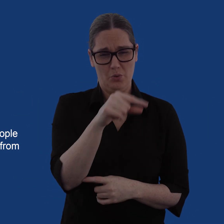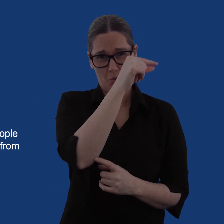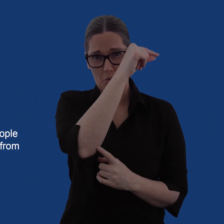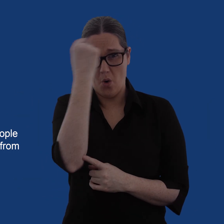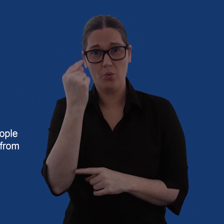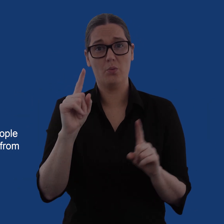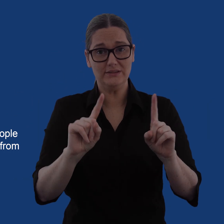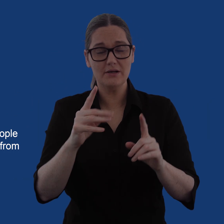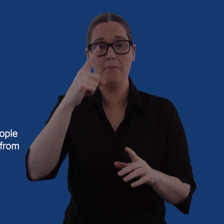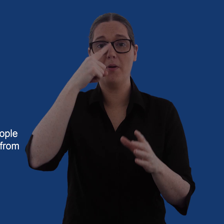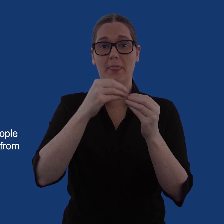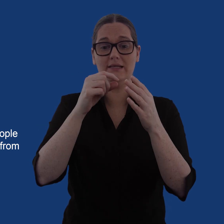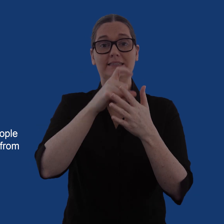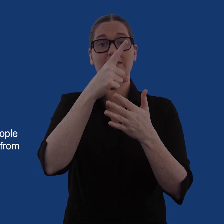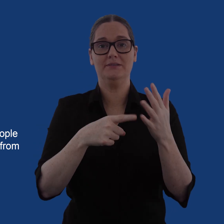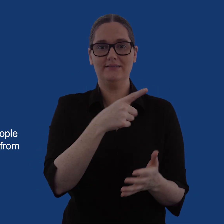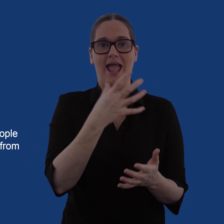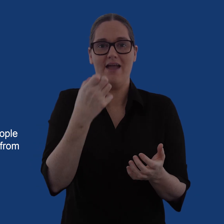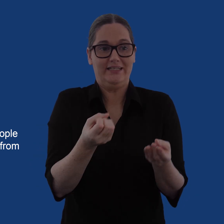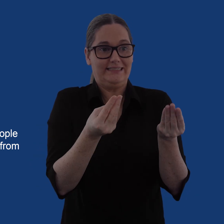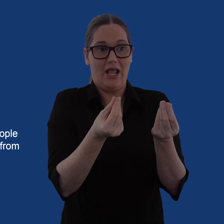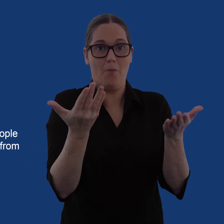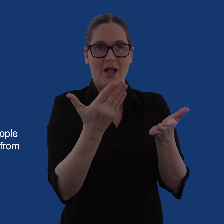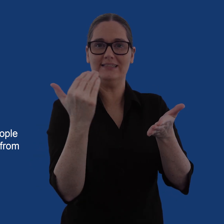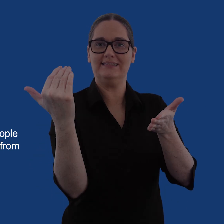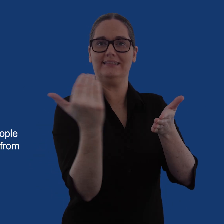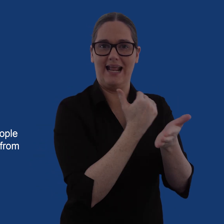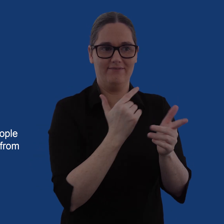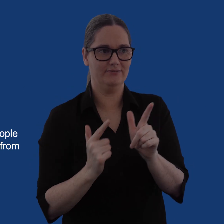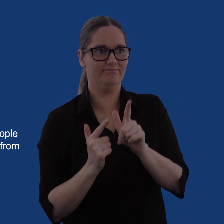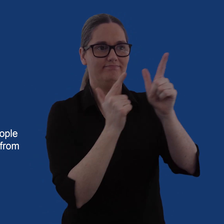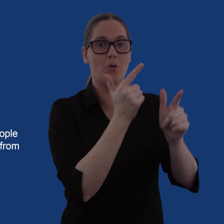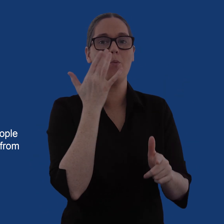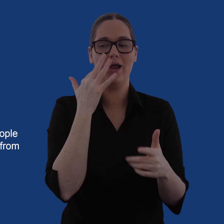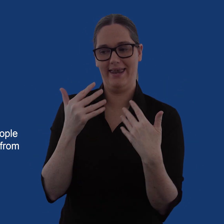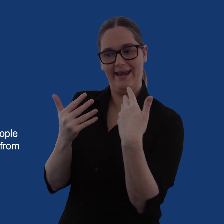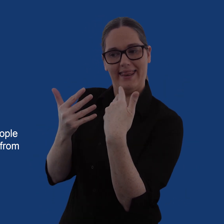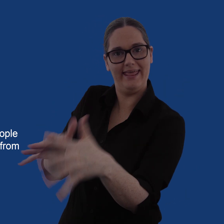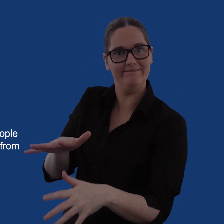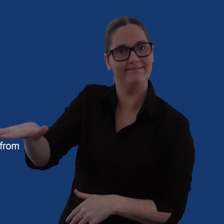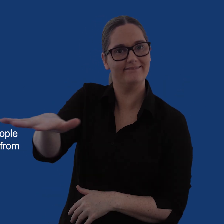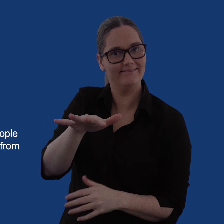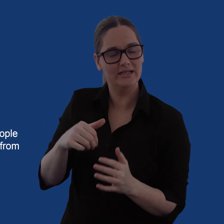so people with disability have somewhere safe to go once they leave.